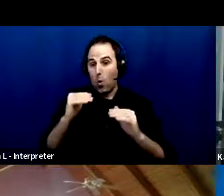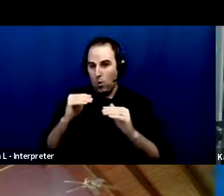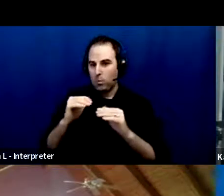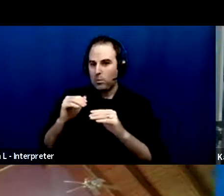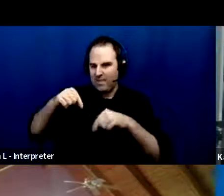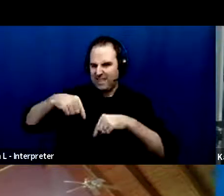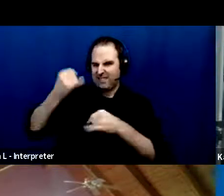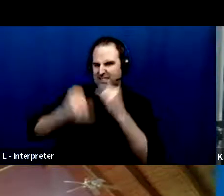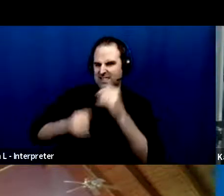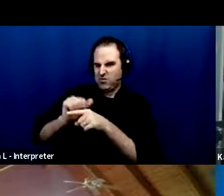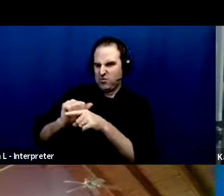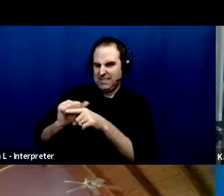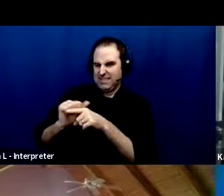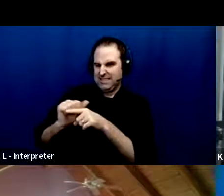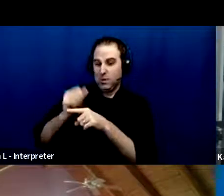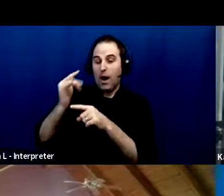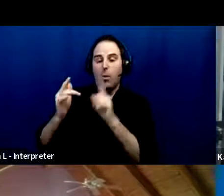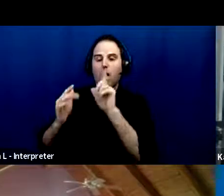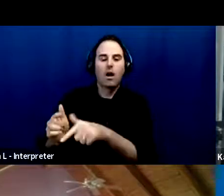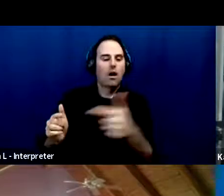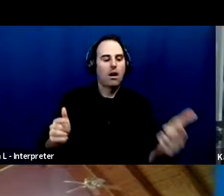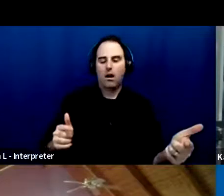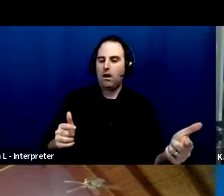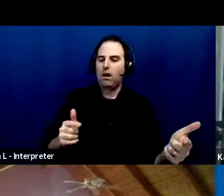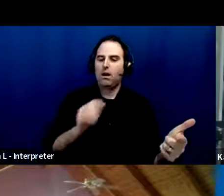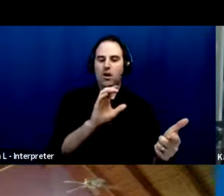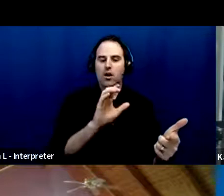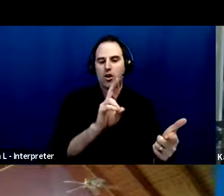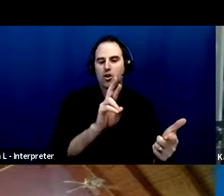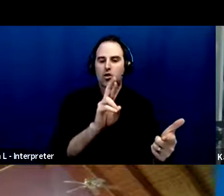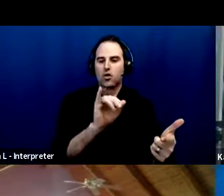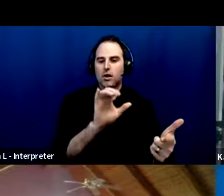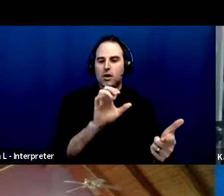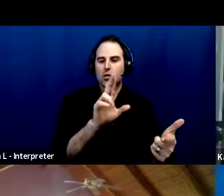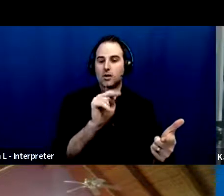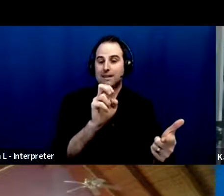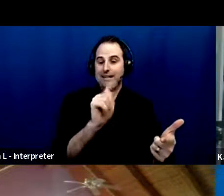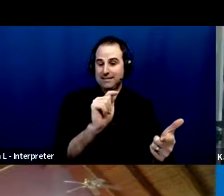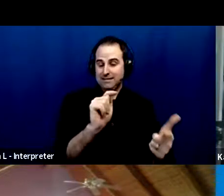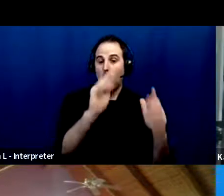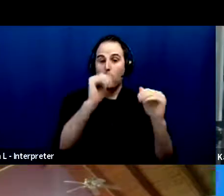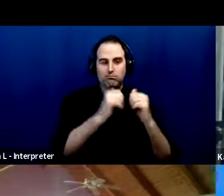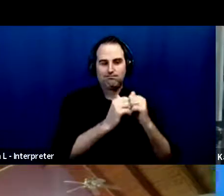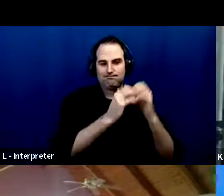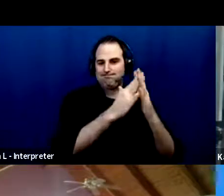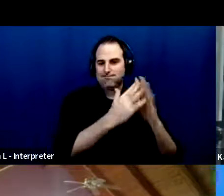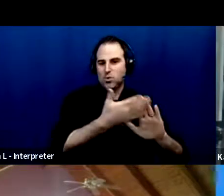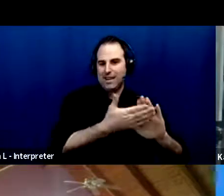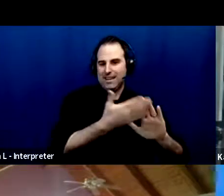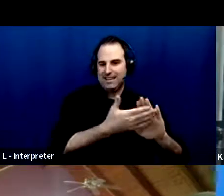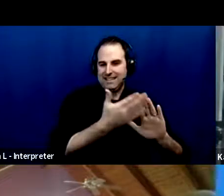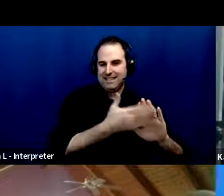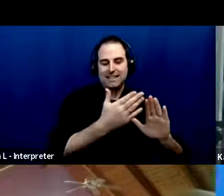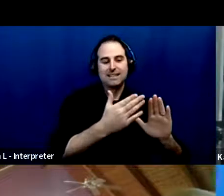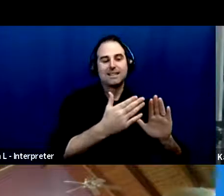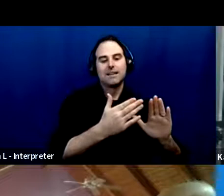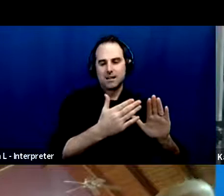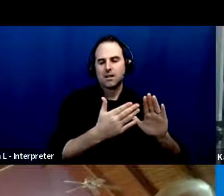curricular net. And plan to have that up and running by late spring for at least people who are coming through at need to come